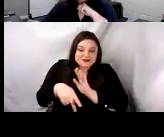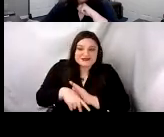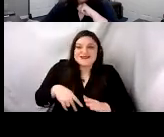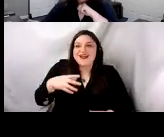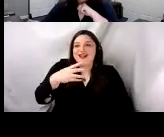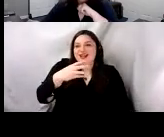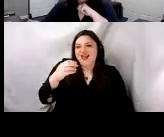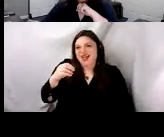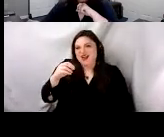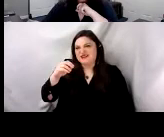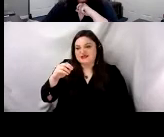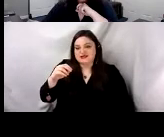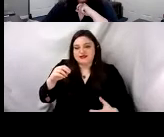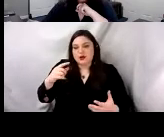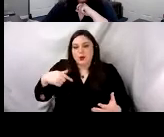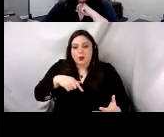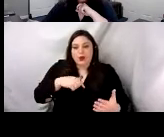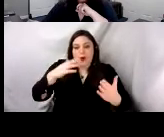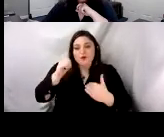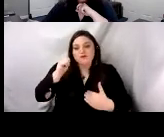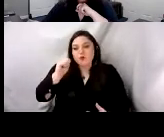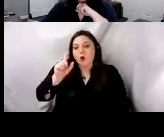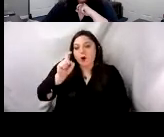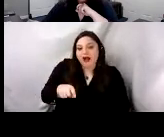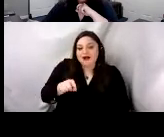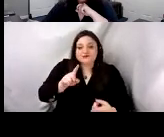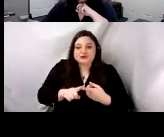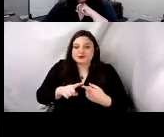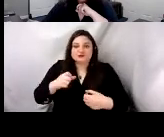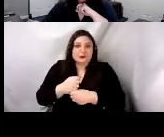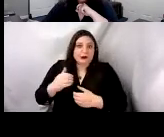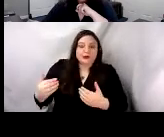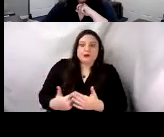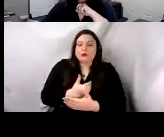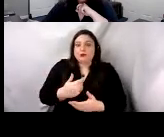with every resignation or scandal or change of administration.